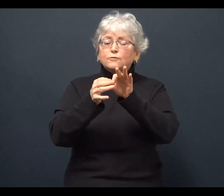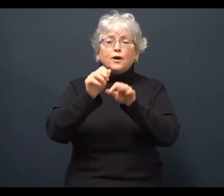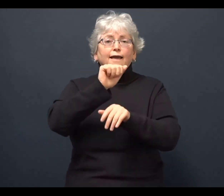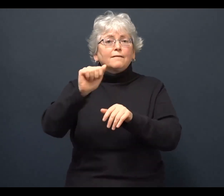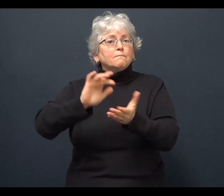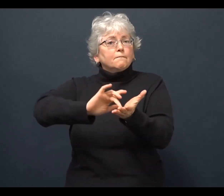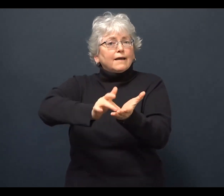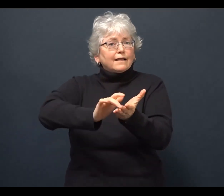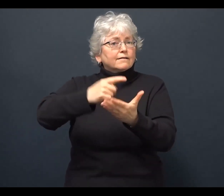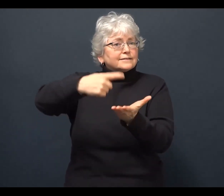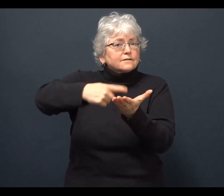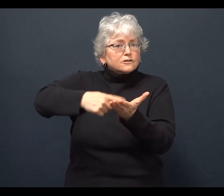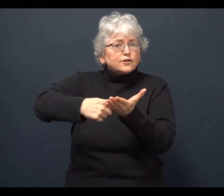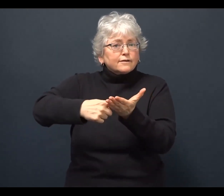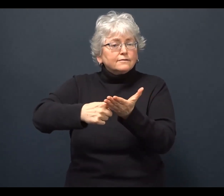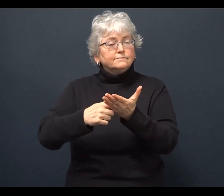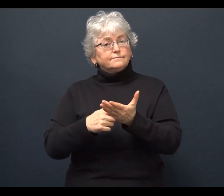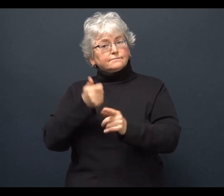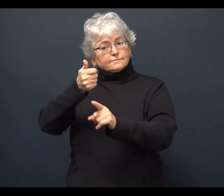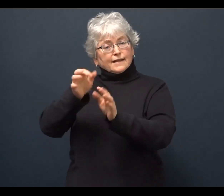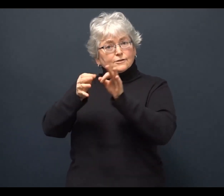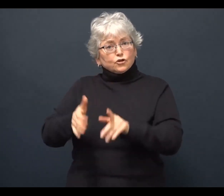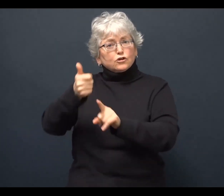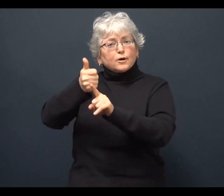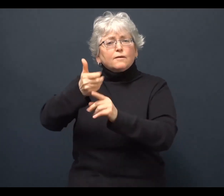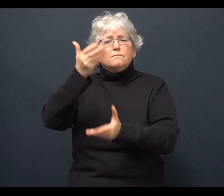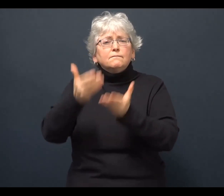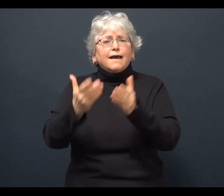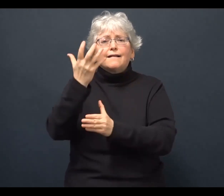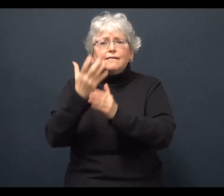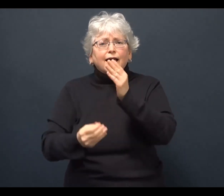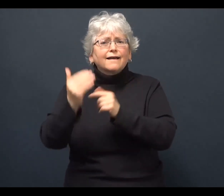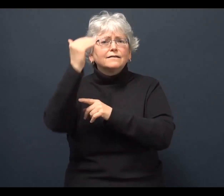qualified to interpret a medical discussion. The Interpreter may